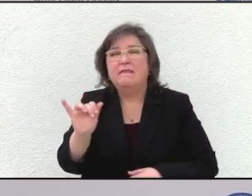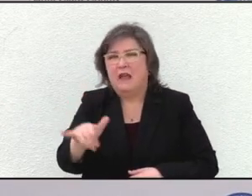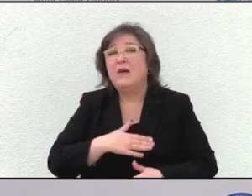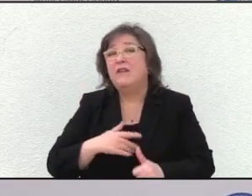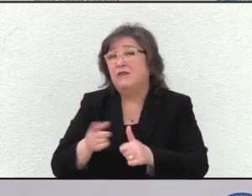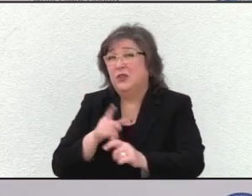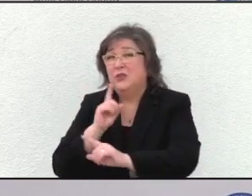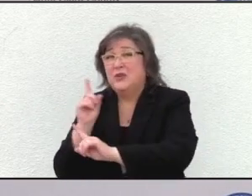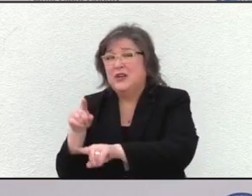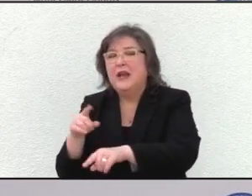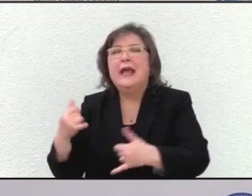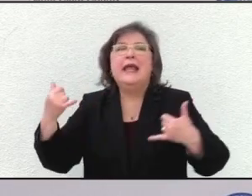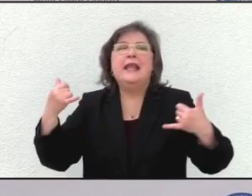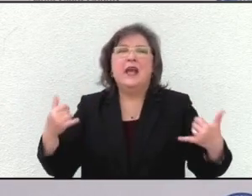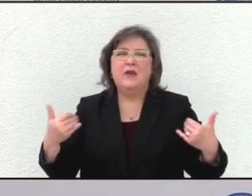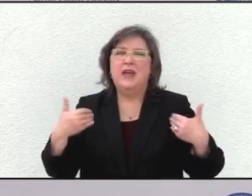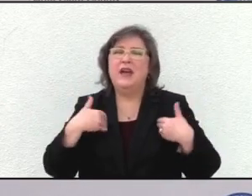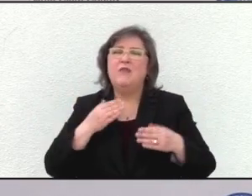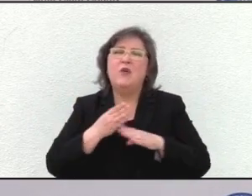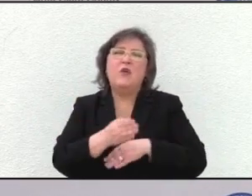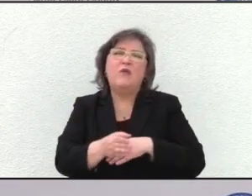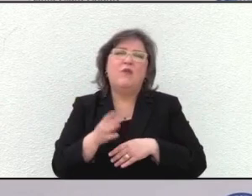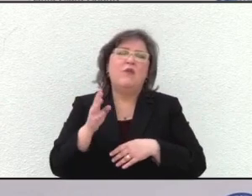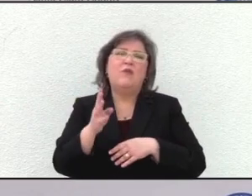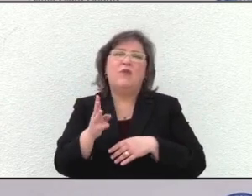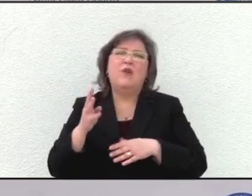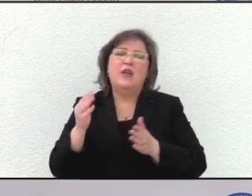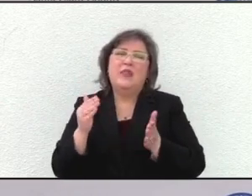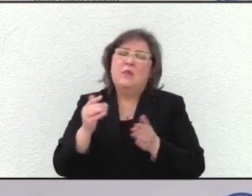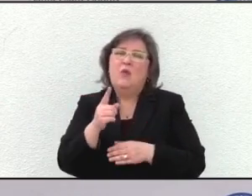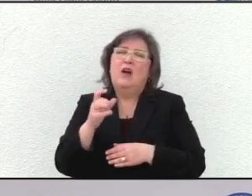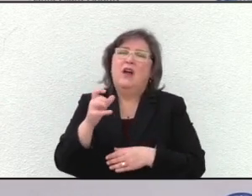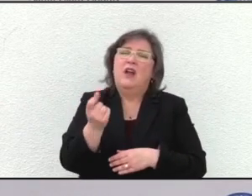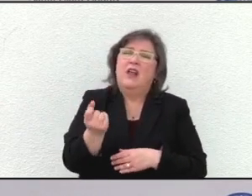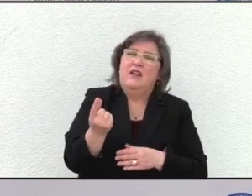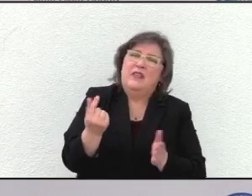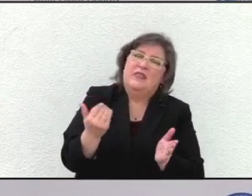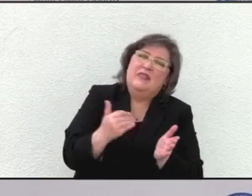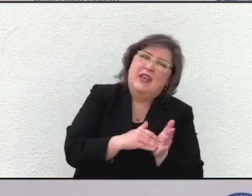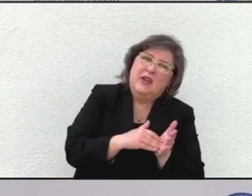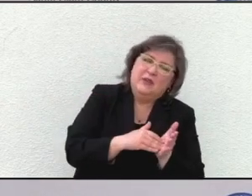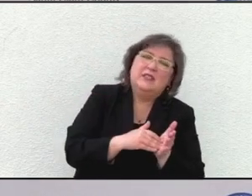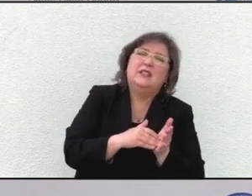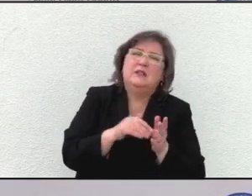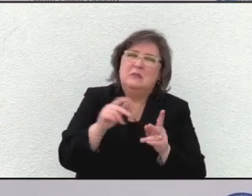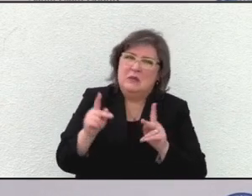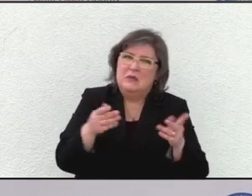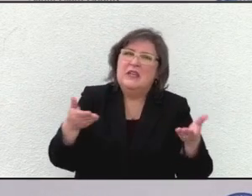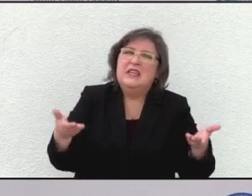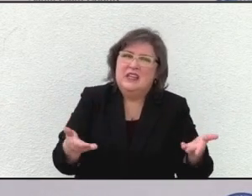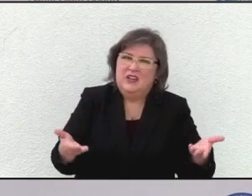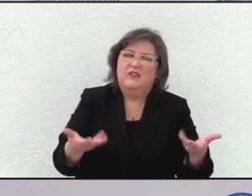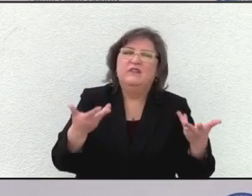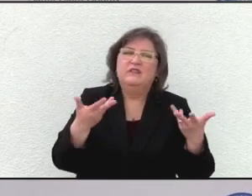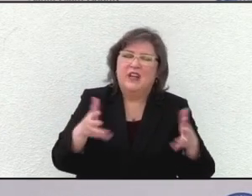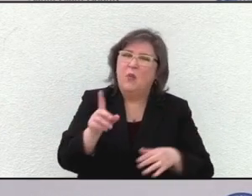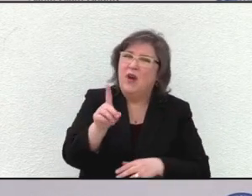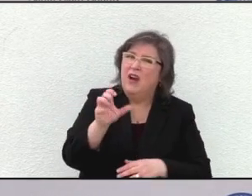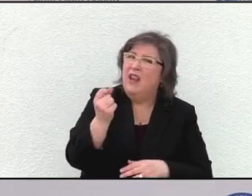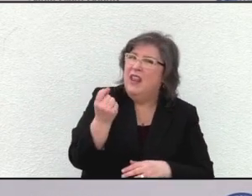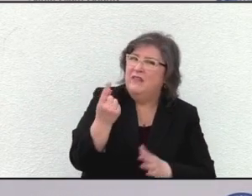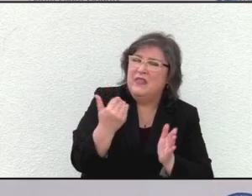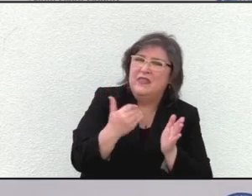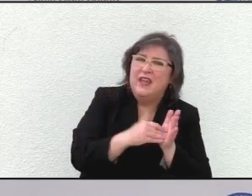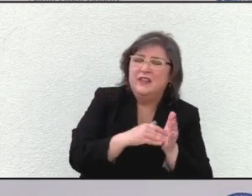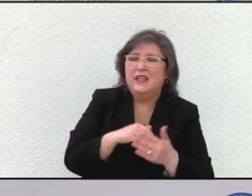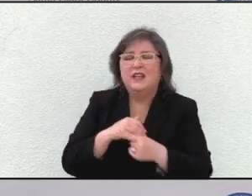cases of COVID-19 and just under eighteen hundred deaths, with an additional 164 cases